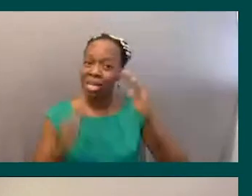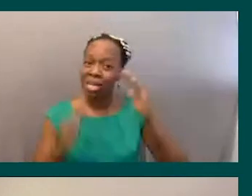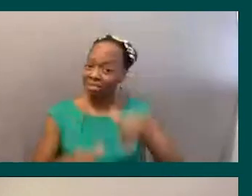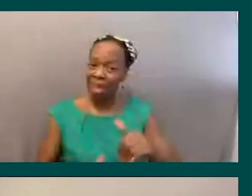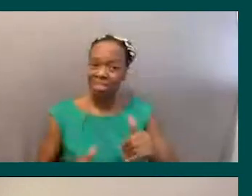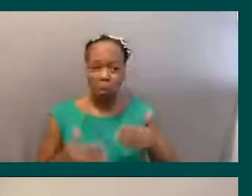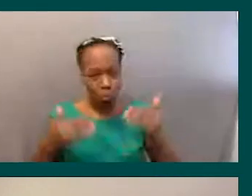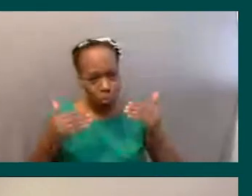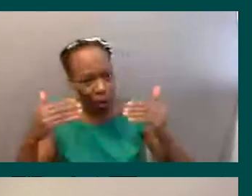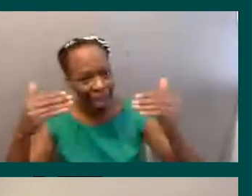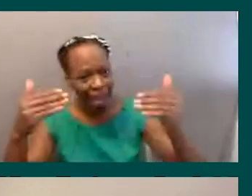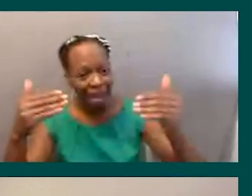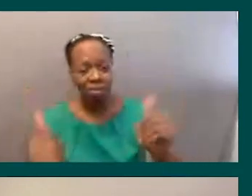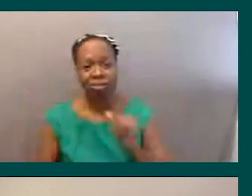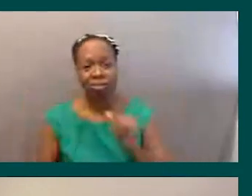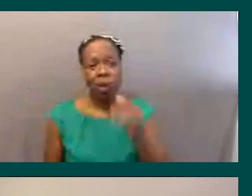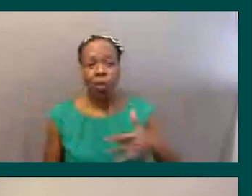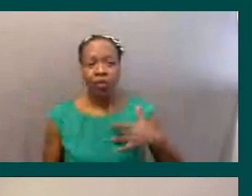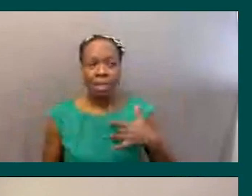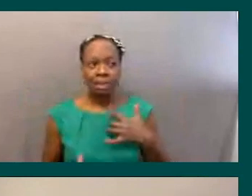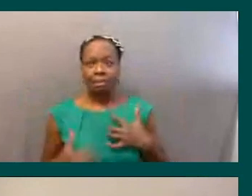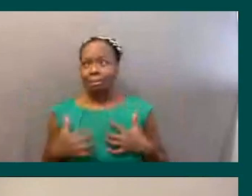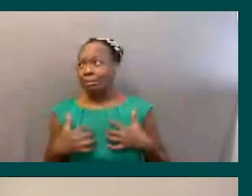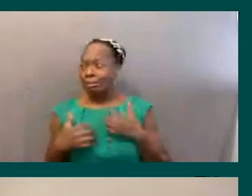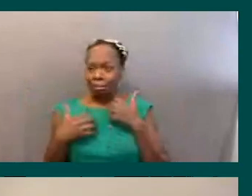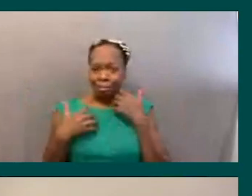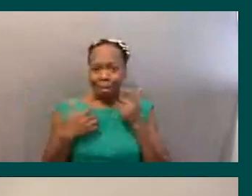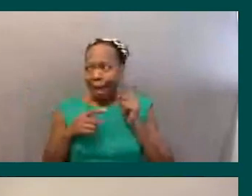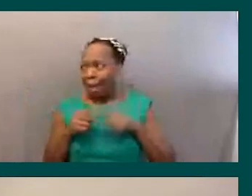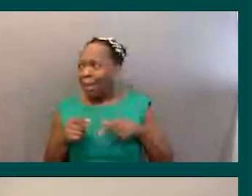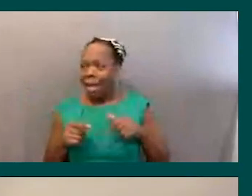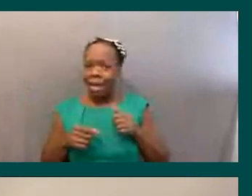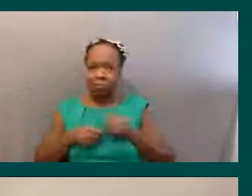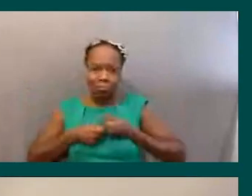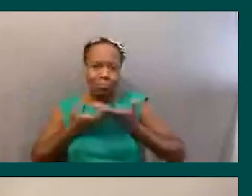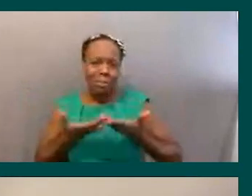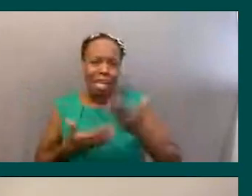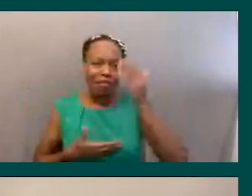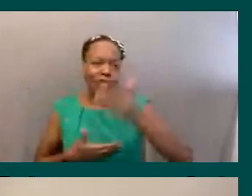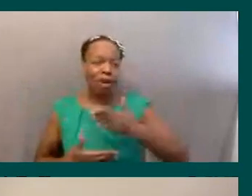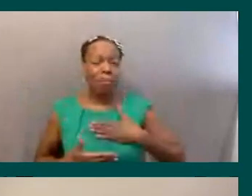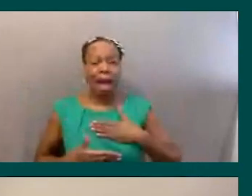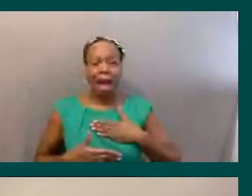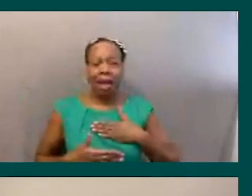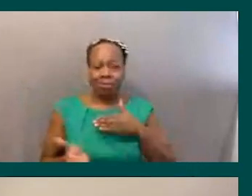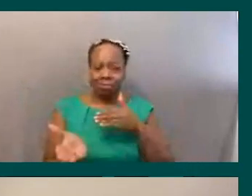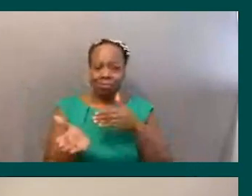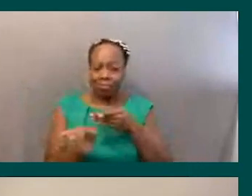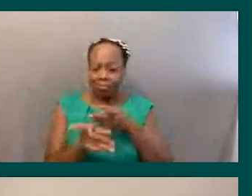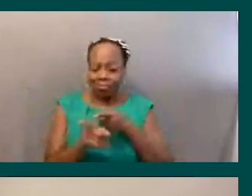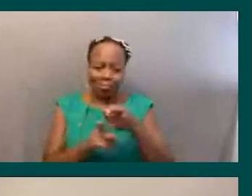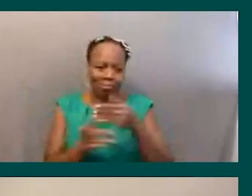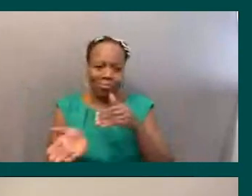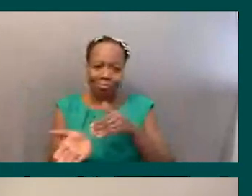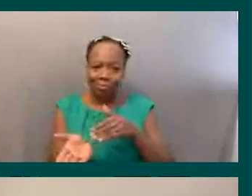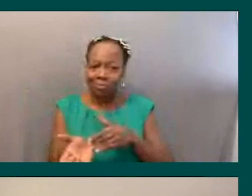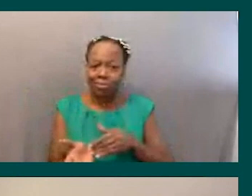So don't feel like you can't feel your feelings in front of your pediatrician, they've seen it all before and they wanna support you,